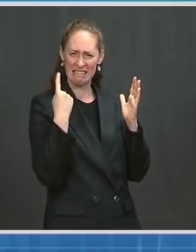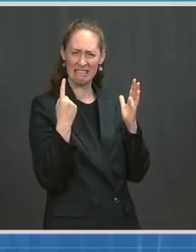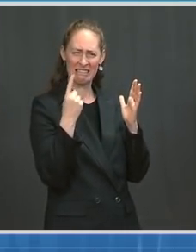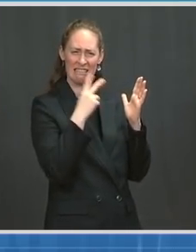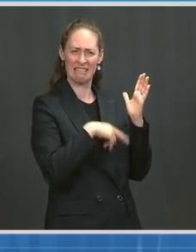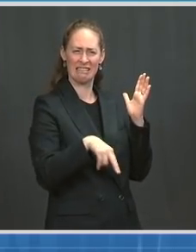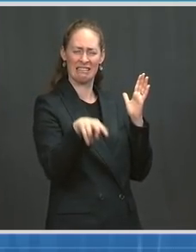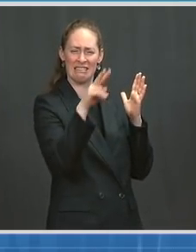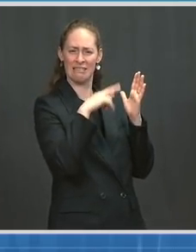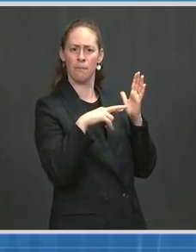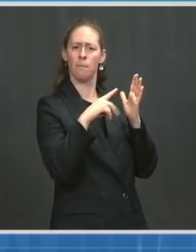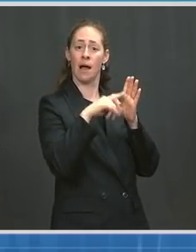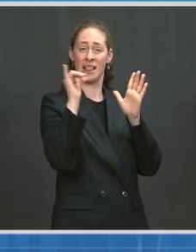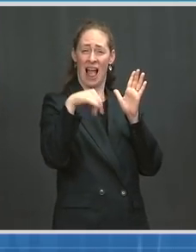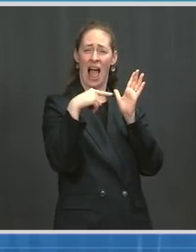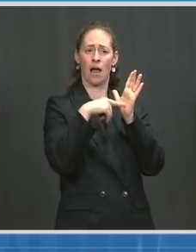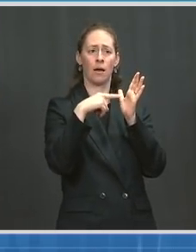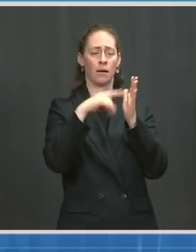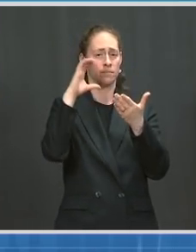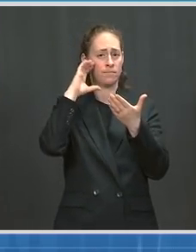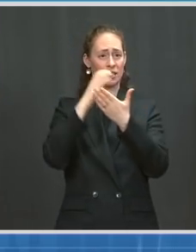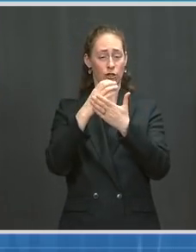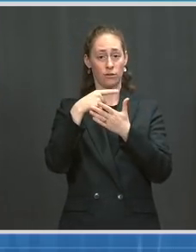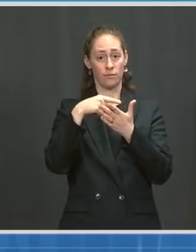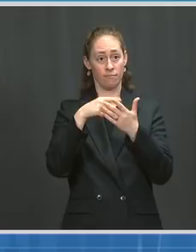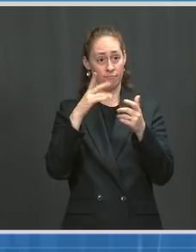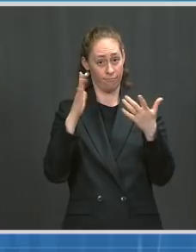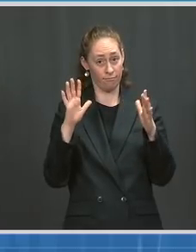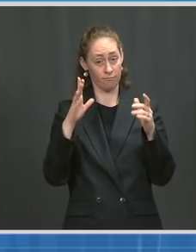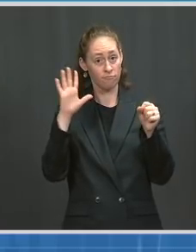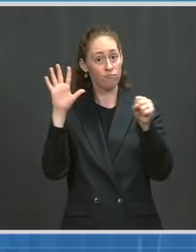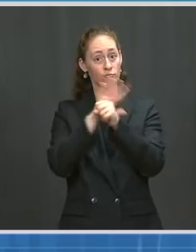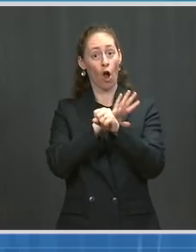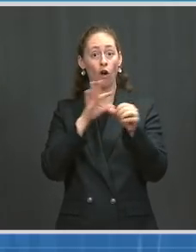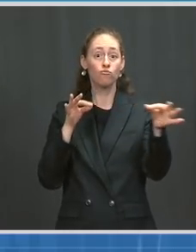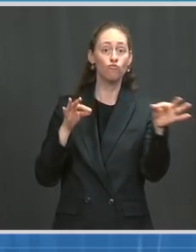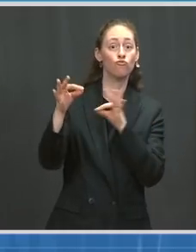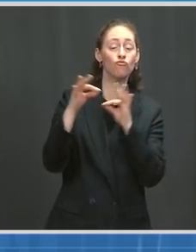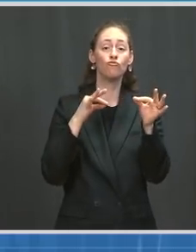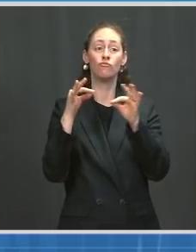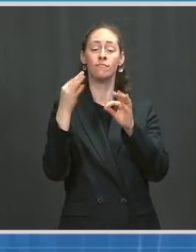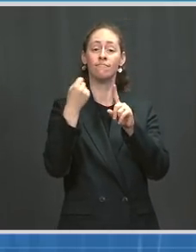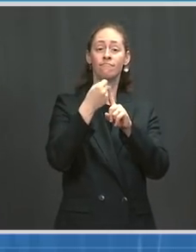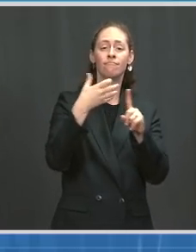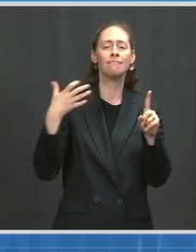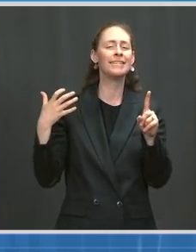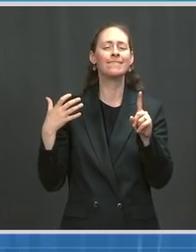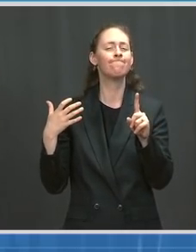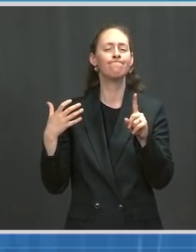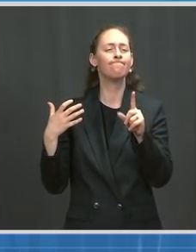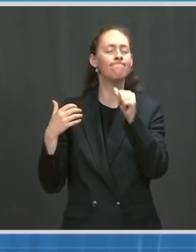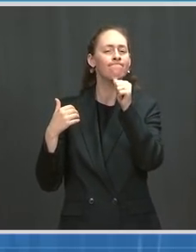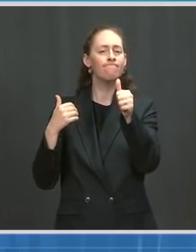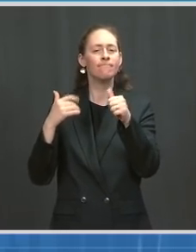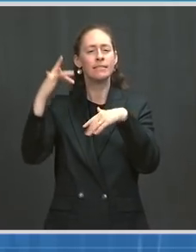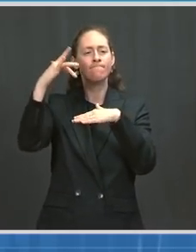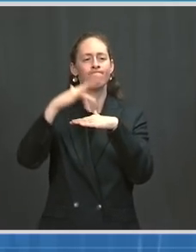Today, I'd like to give you a bit of a deeper dive into the data and to share with you ways you can understand the progress your community is making.